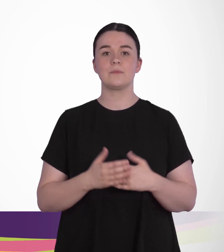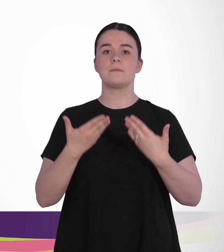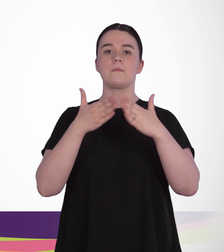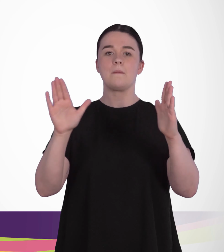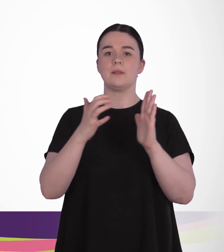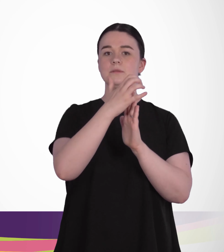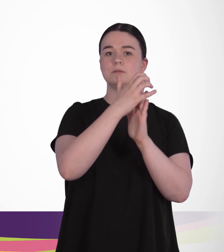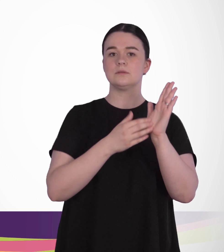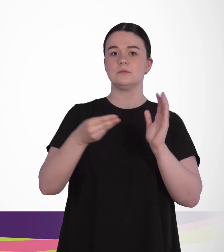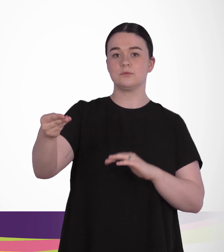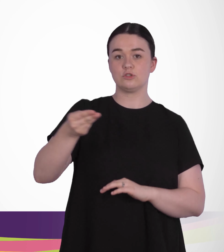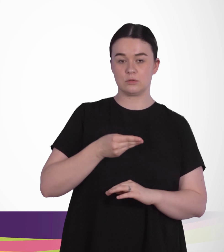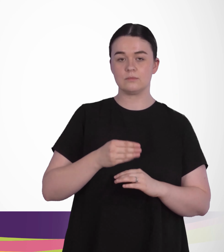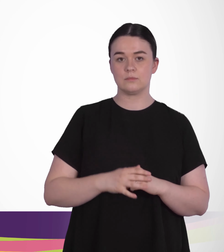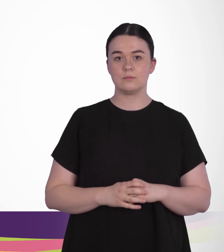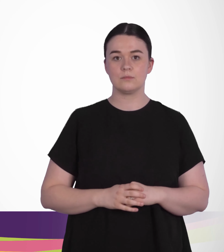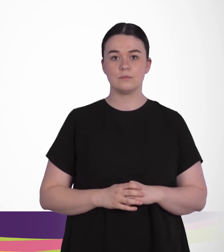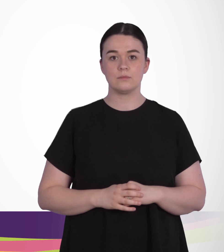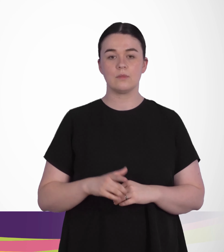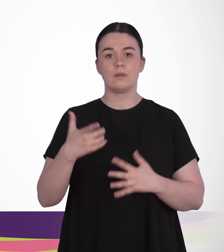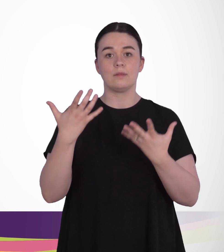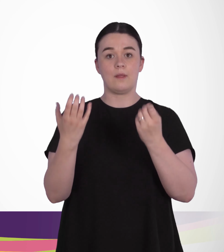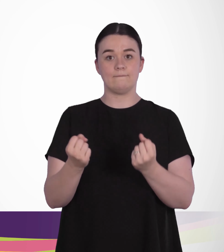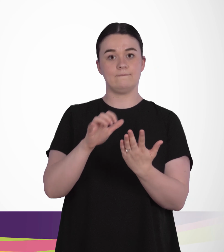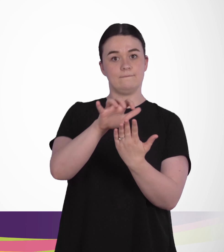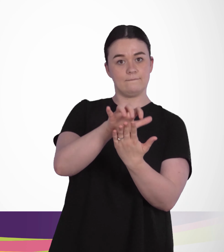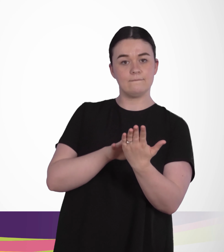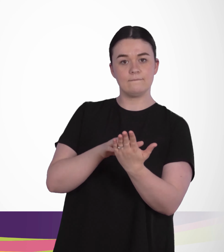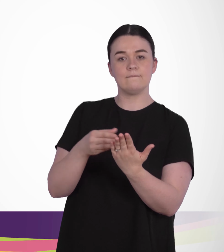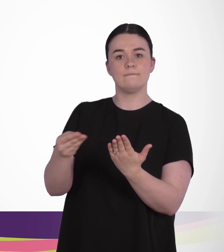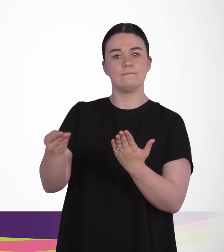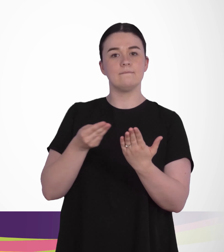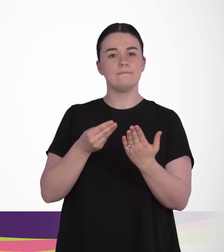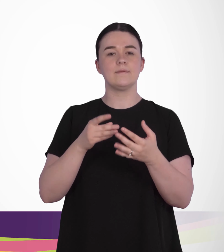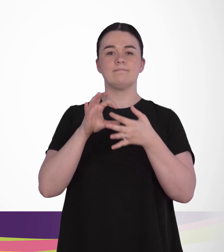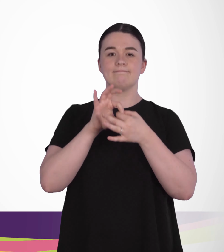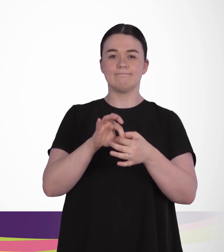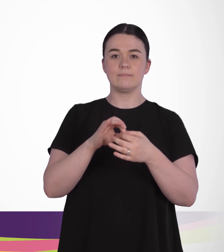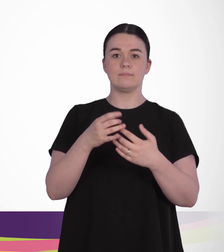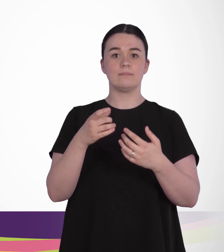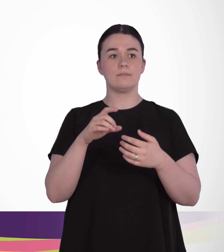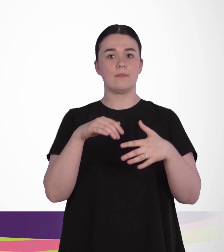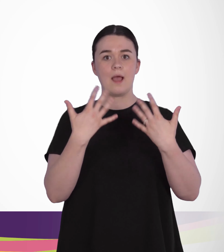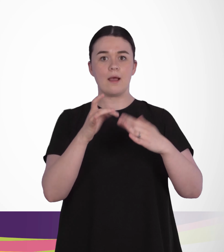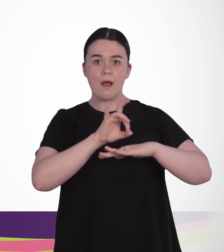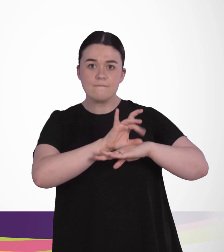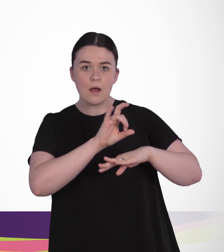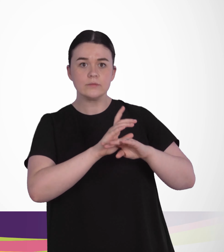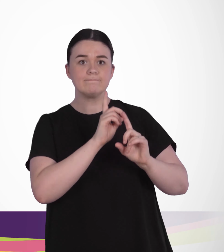Public submissions A discussion paper sought advice,